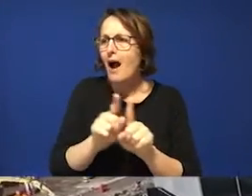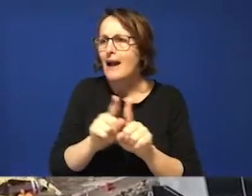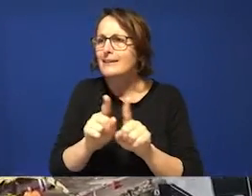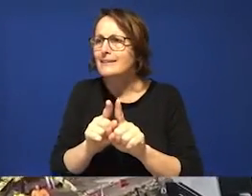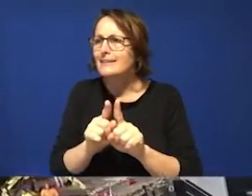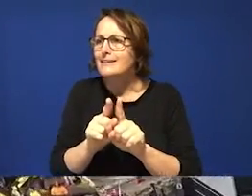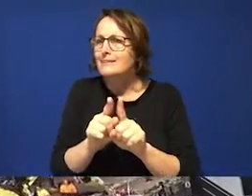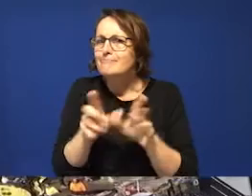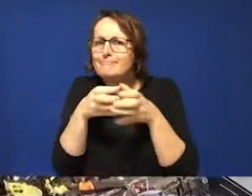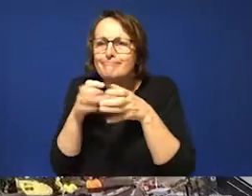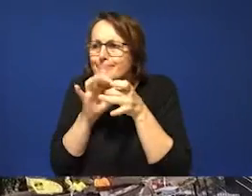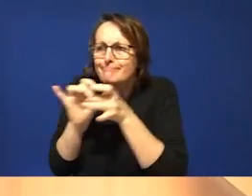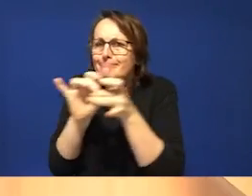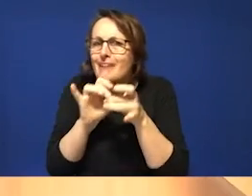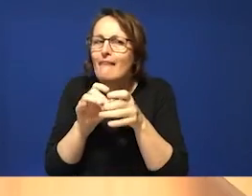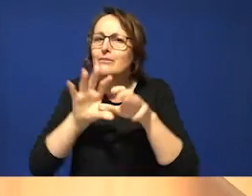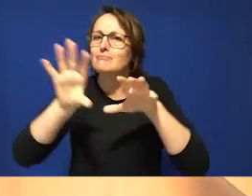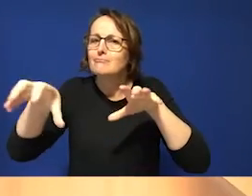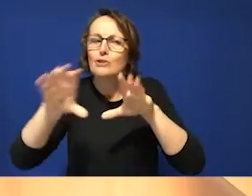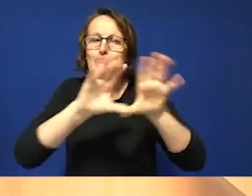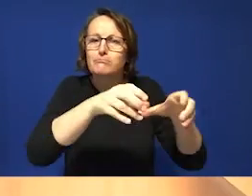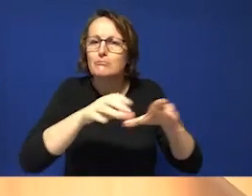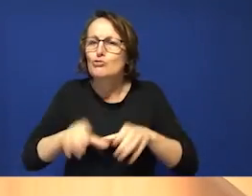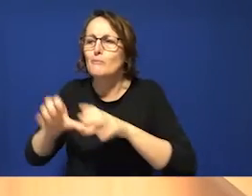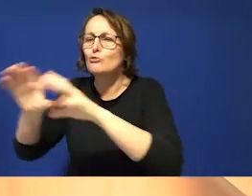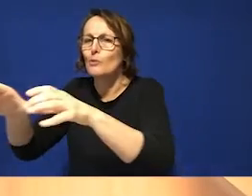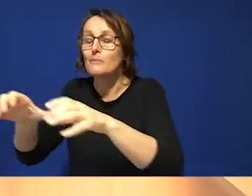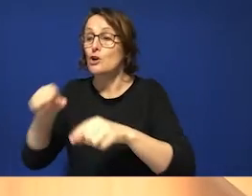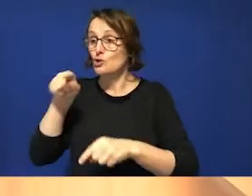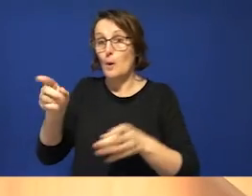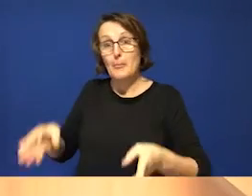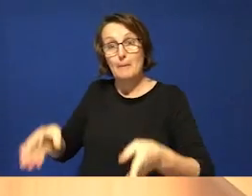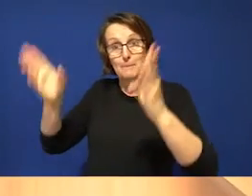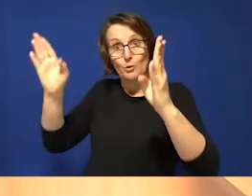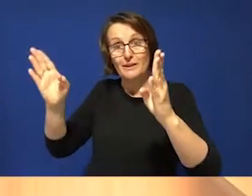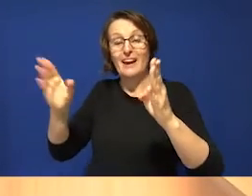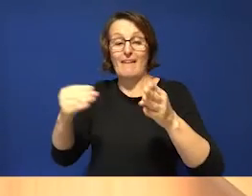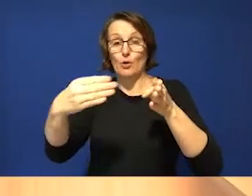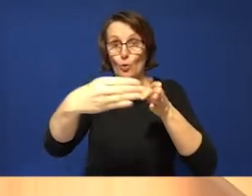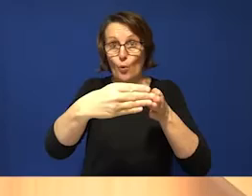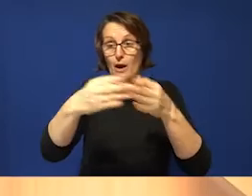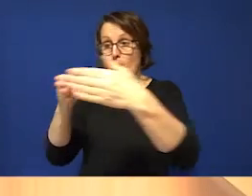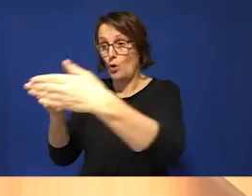And so the building has been designed with staircases and break out here is not big areas, in the four corners of the building